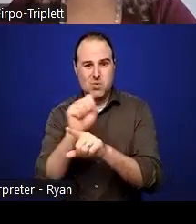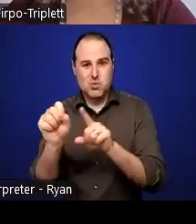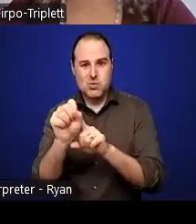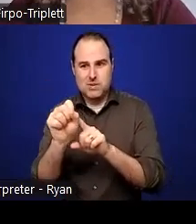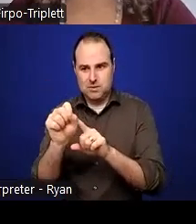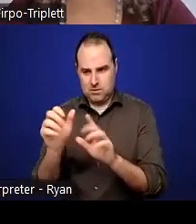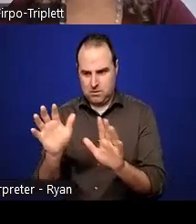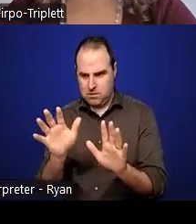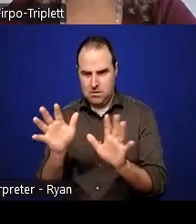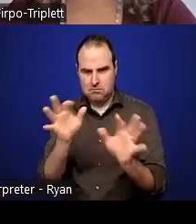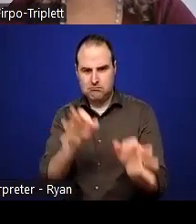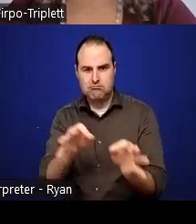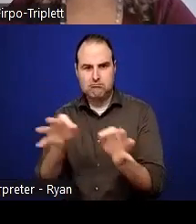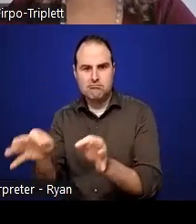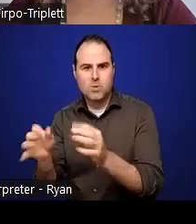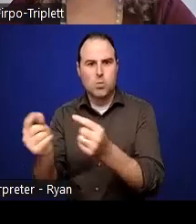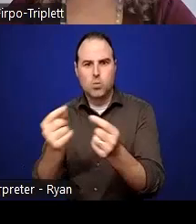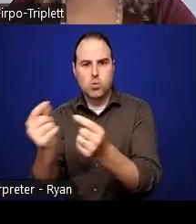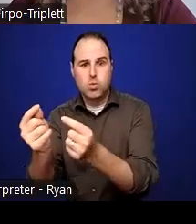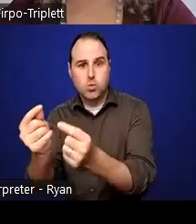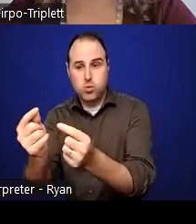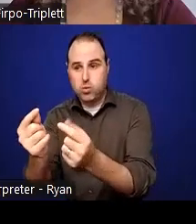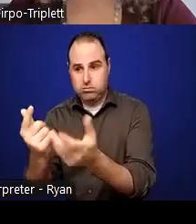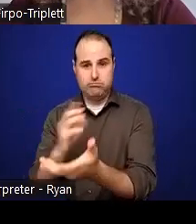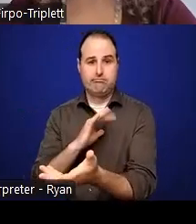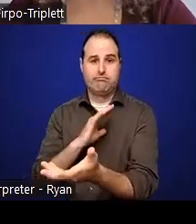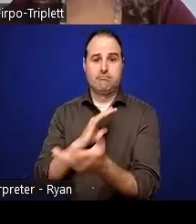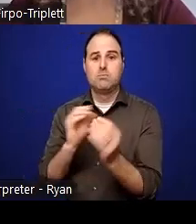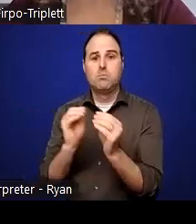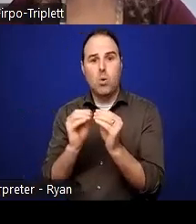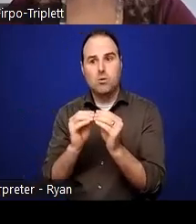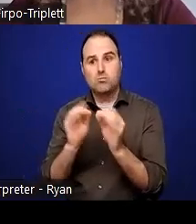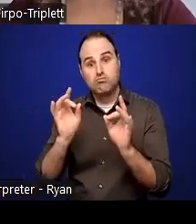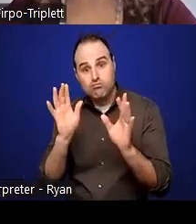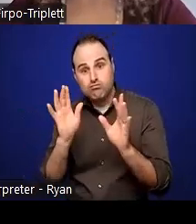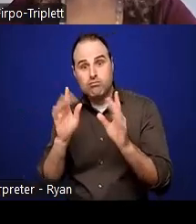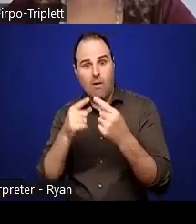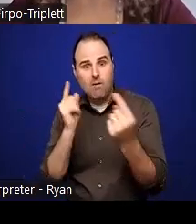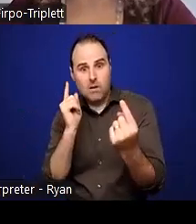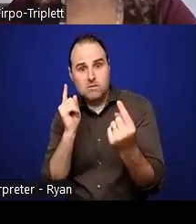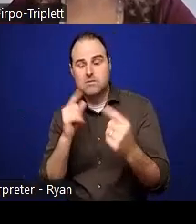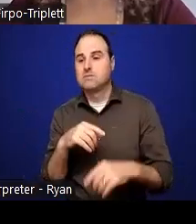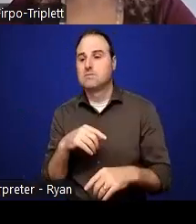more extreme conflict as well as more materials on self-advocacy and especially in the workplace